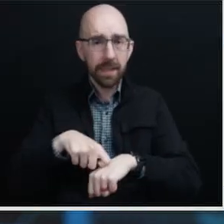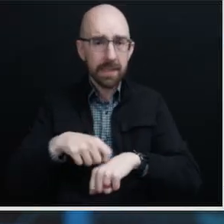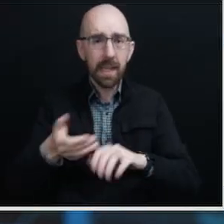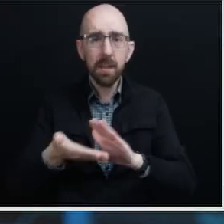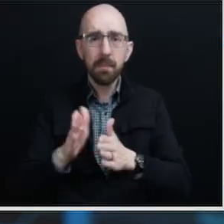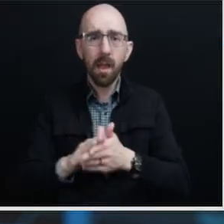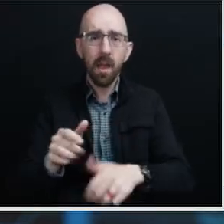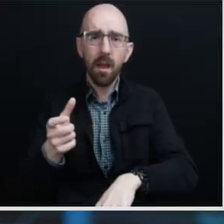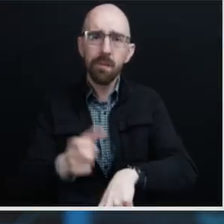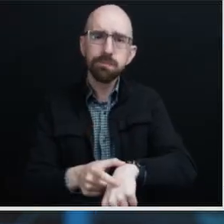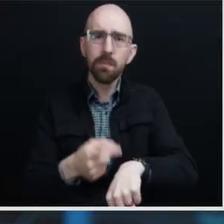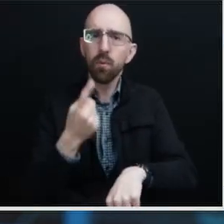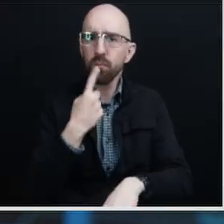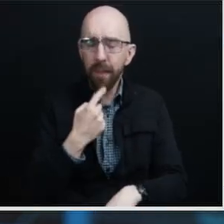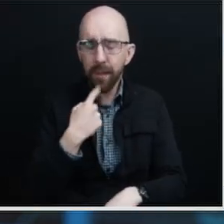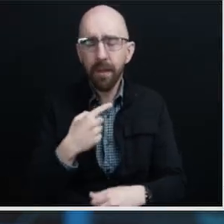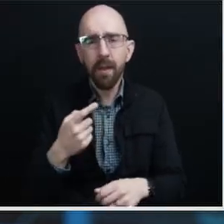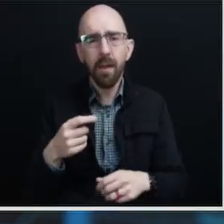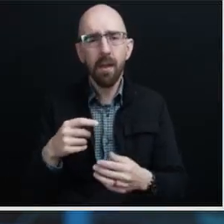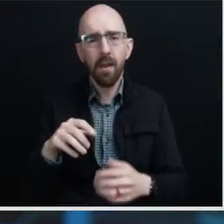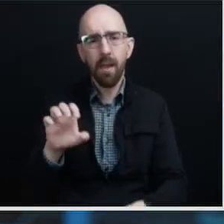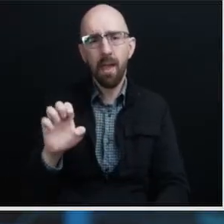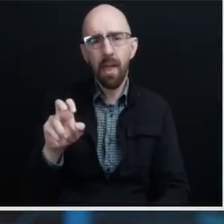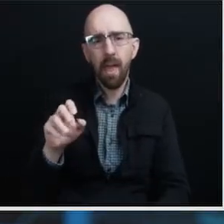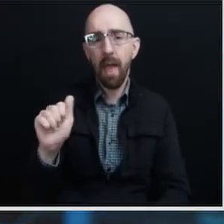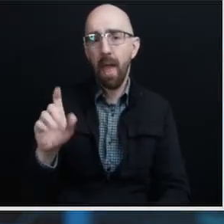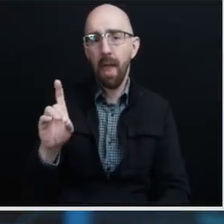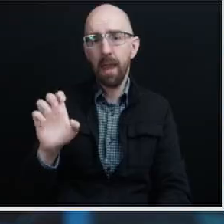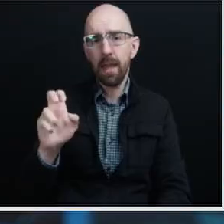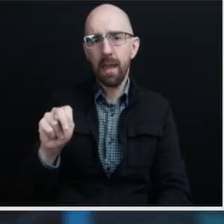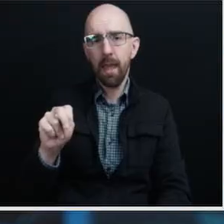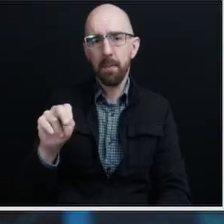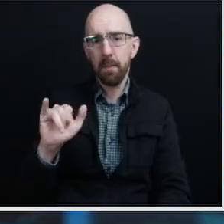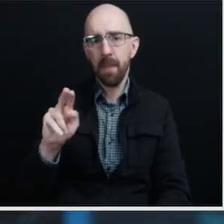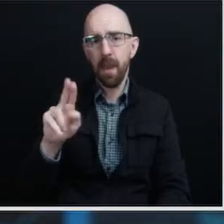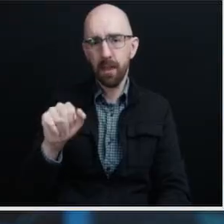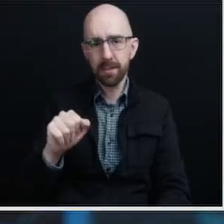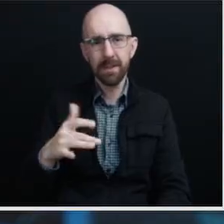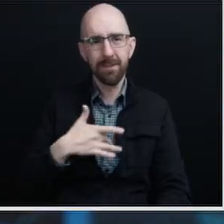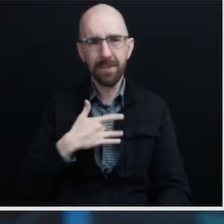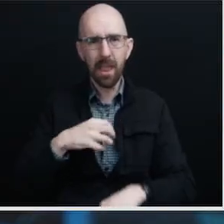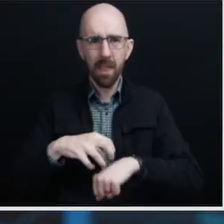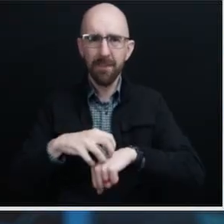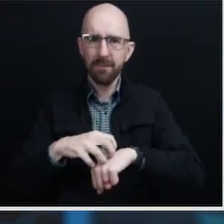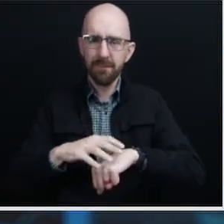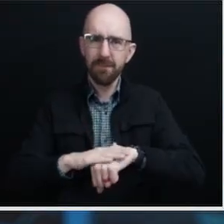um and very ademinous. So lots of swelling. It may feel globally firm or in a specific area firm. And